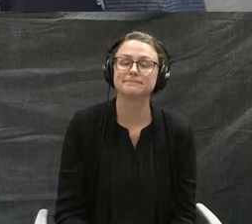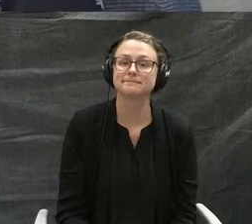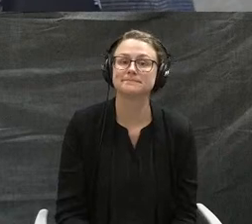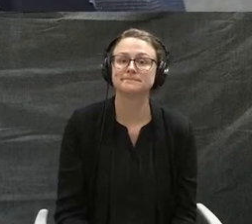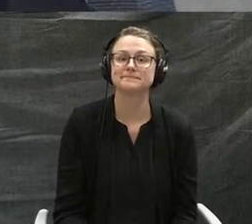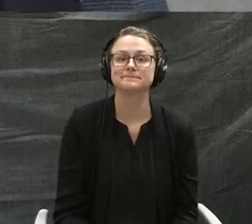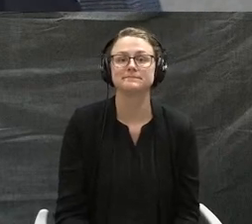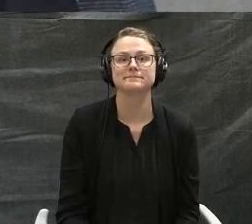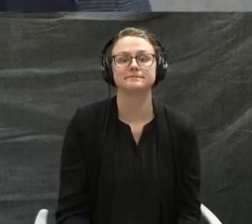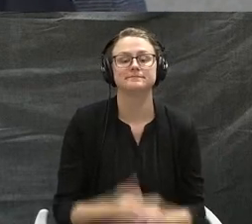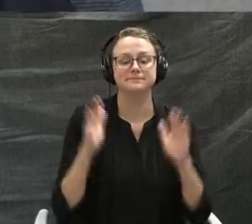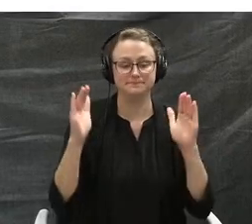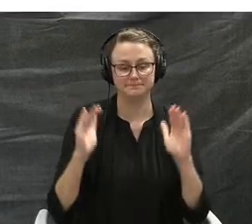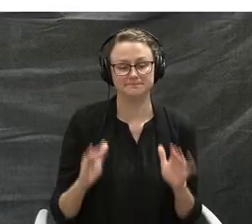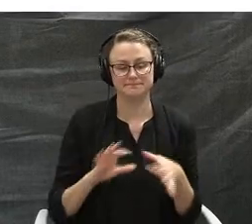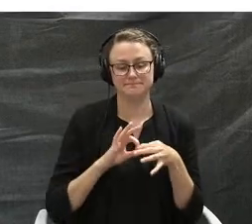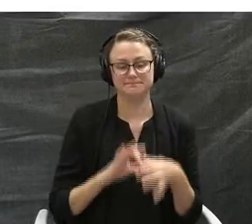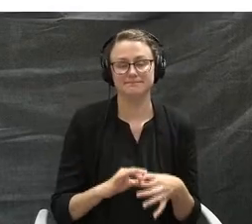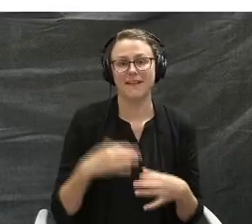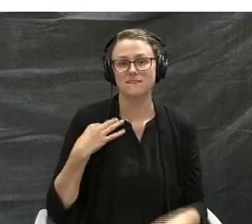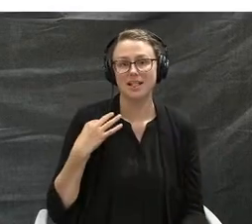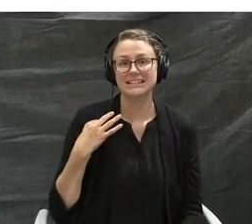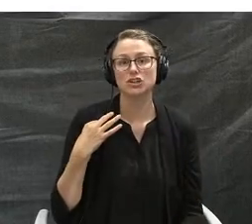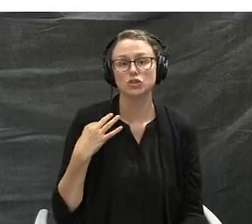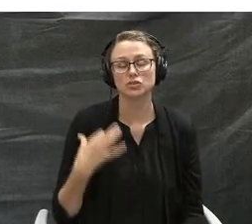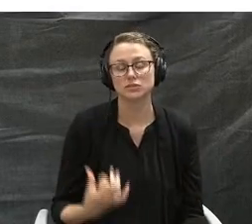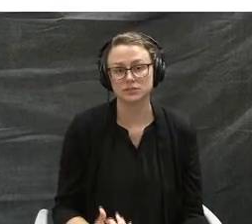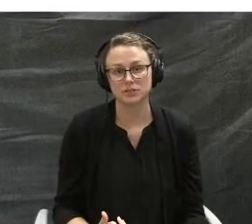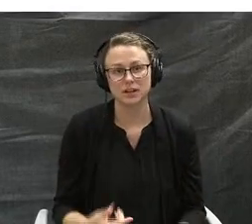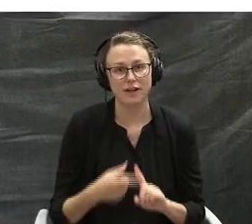Question regarding volunteers from Kevin Rights of Minne